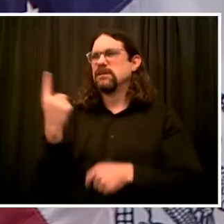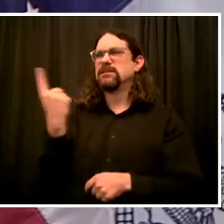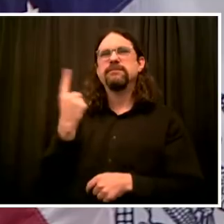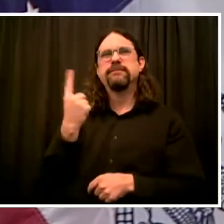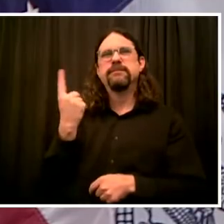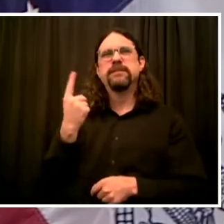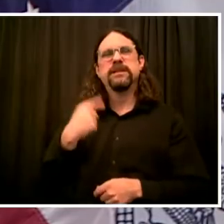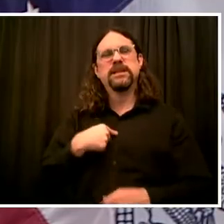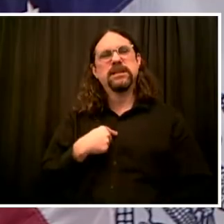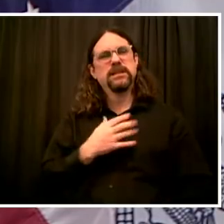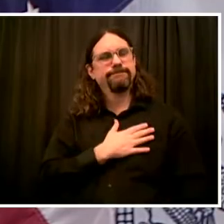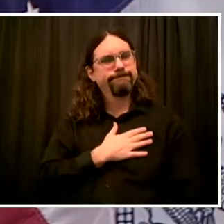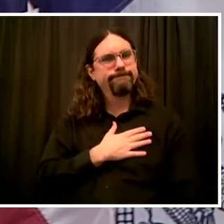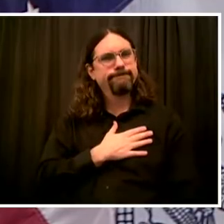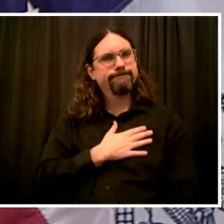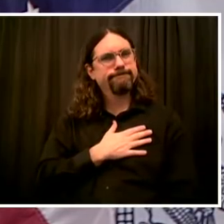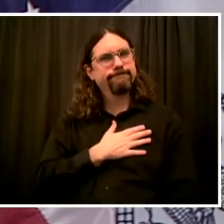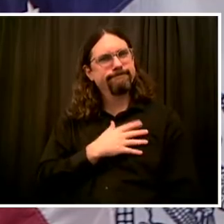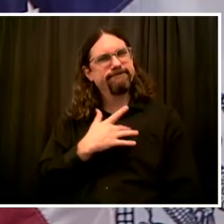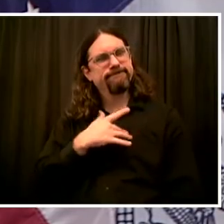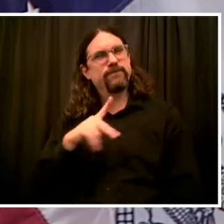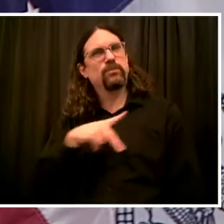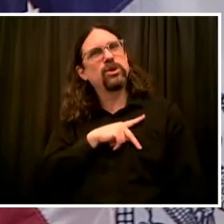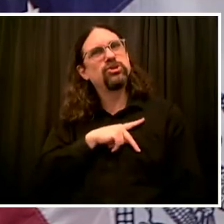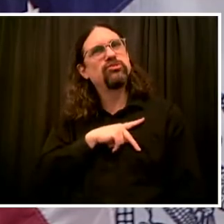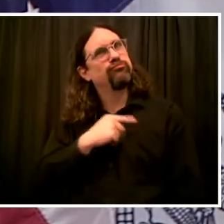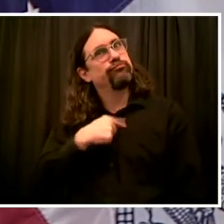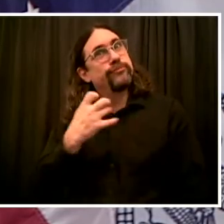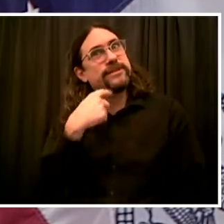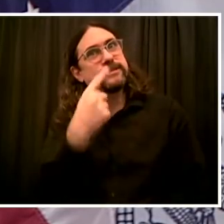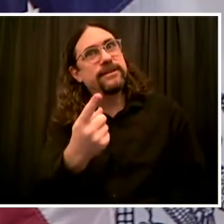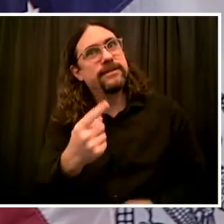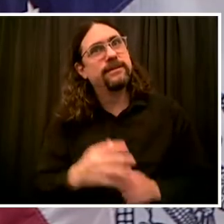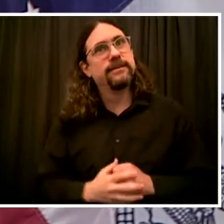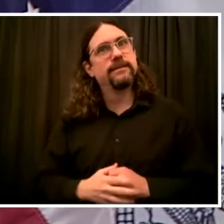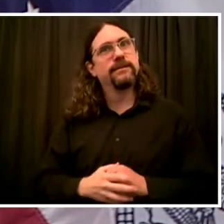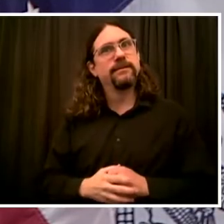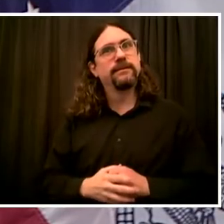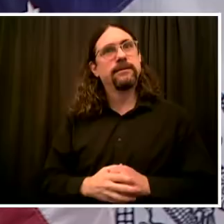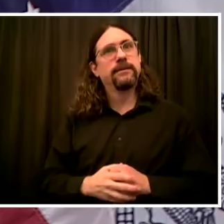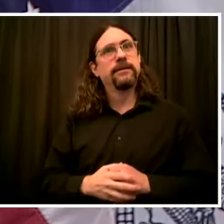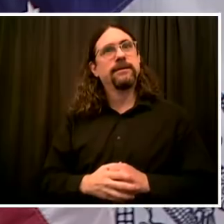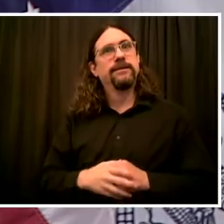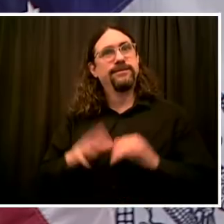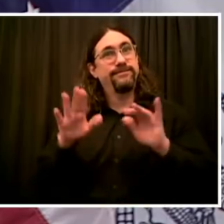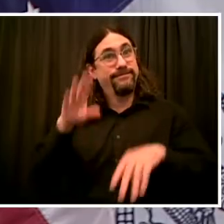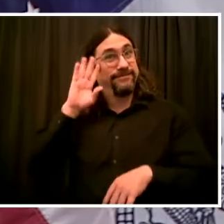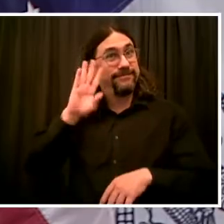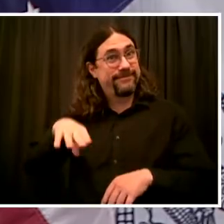BUT IFOU YLL WI JUST INDULGE ME UP FRONT. SOMETHING VERY PERSONAL I WANTED TO SAY TODAY IS